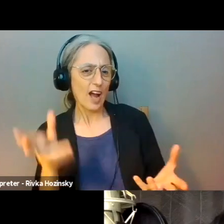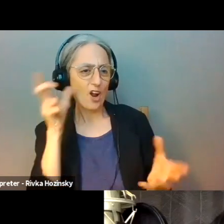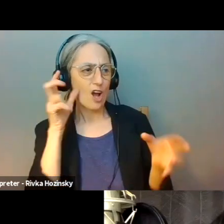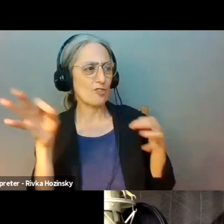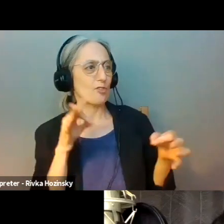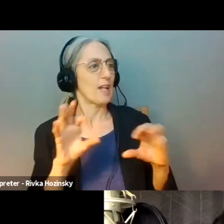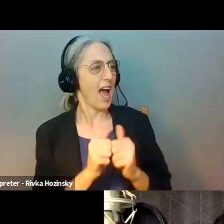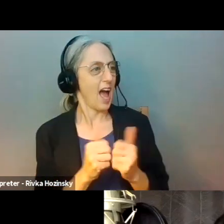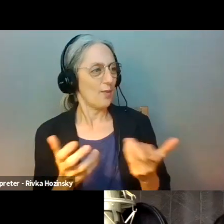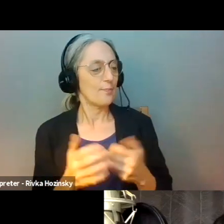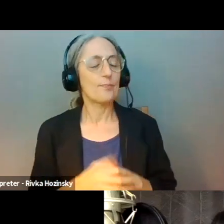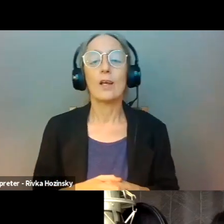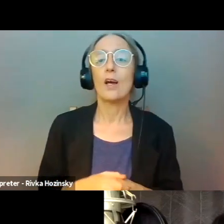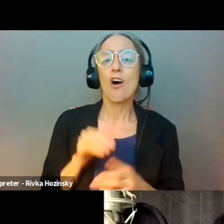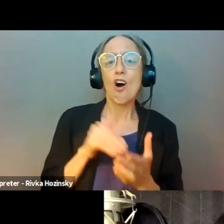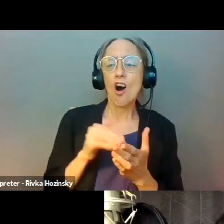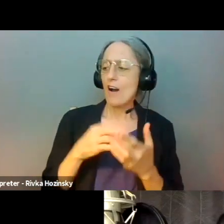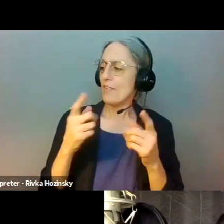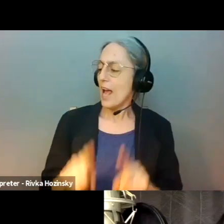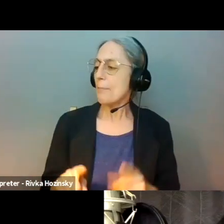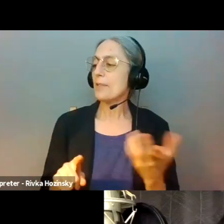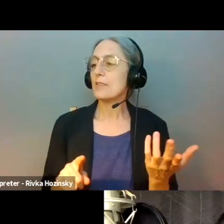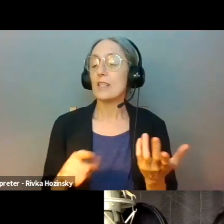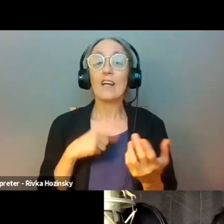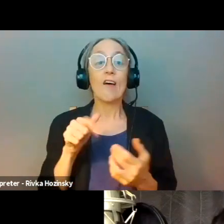I'm finding a lot of times, even if I'm doing live extemporaneous,